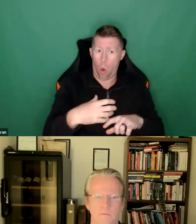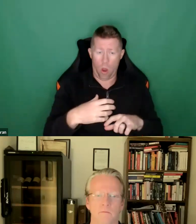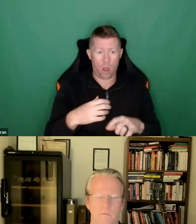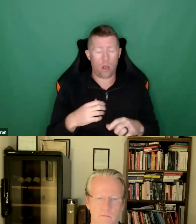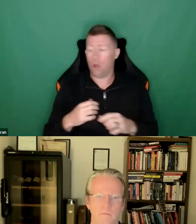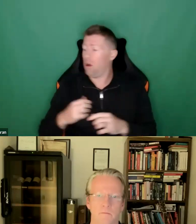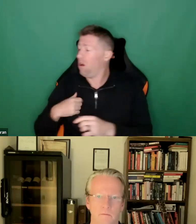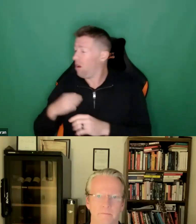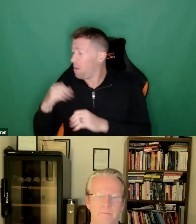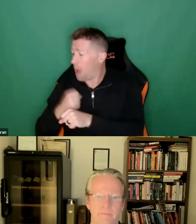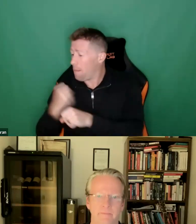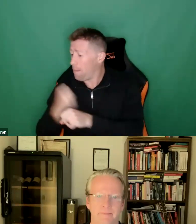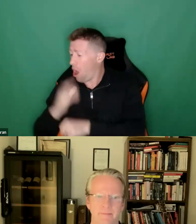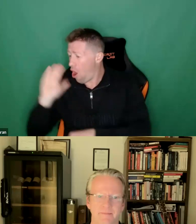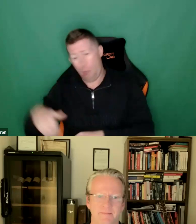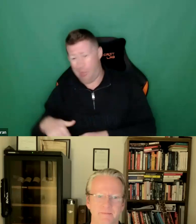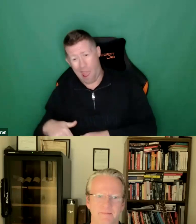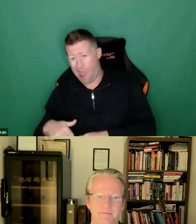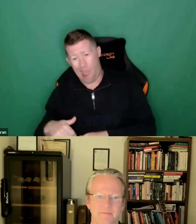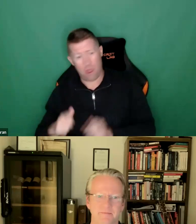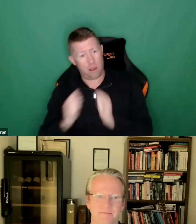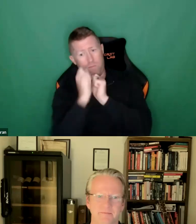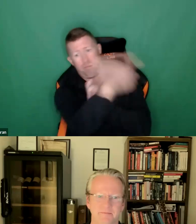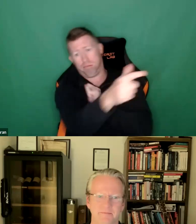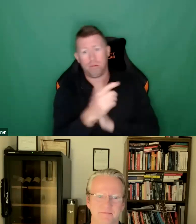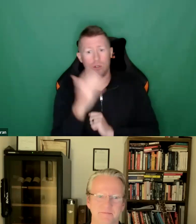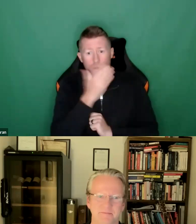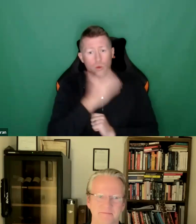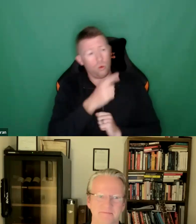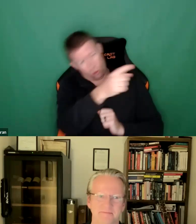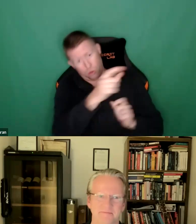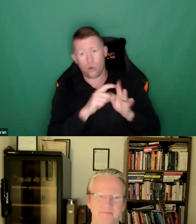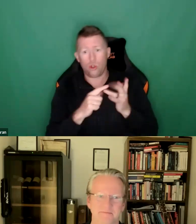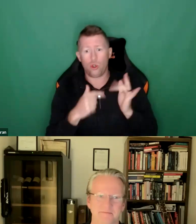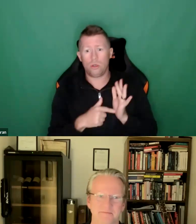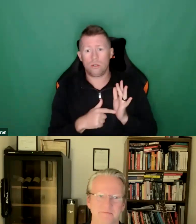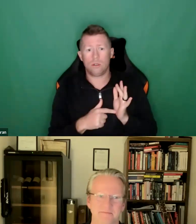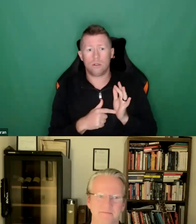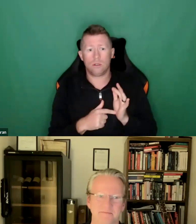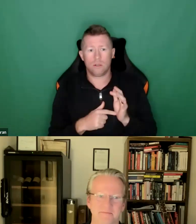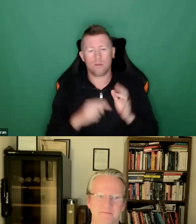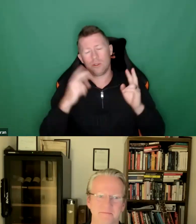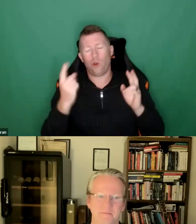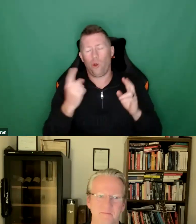80% of parents said they'd be prepared to pay the amount that they spend making lunches at